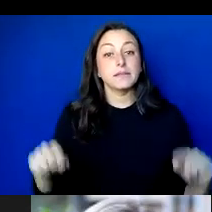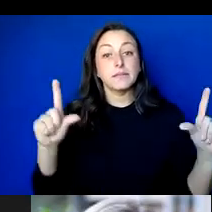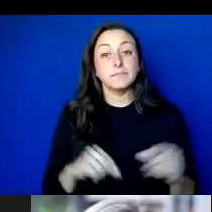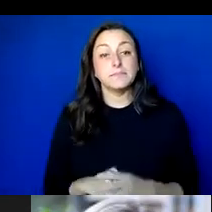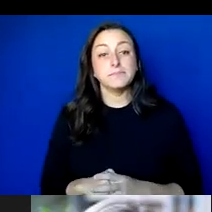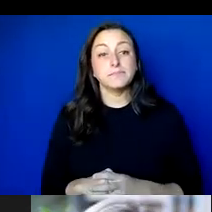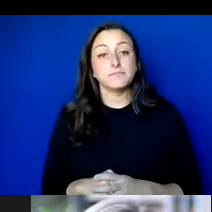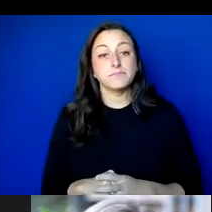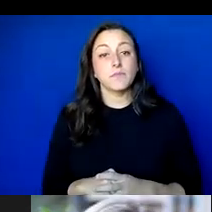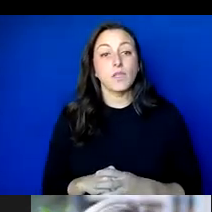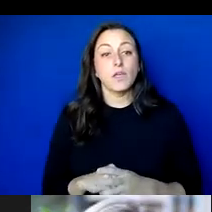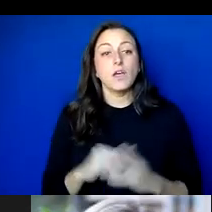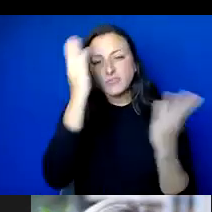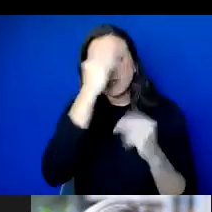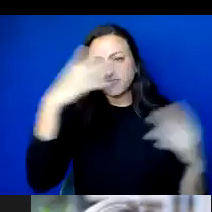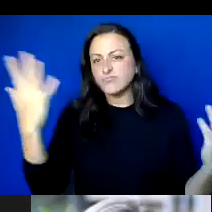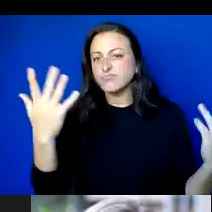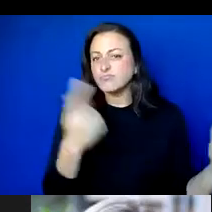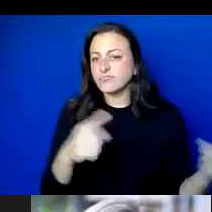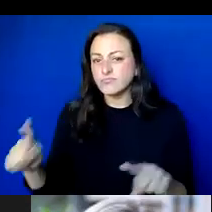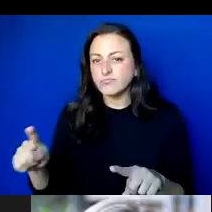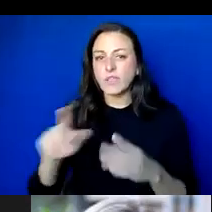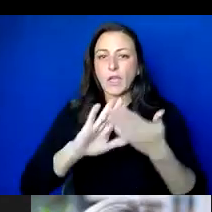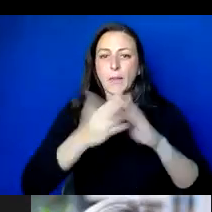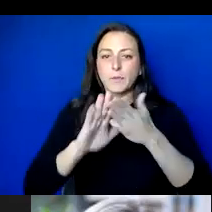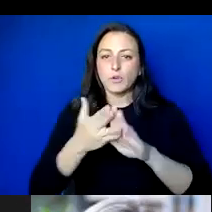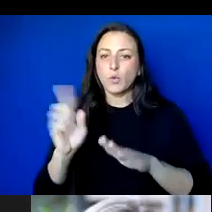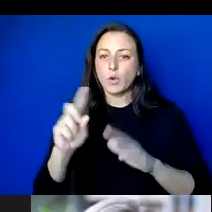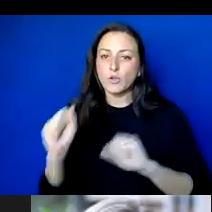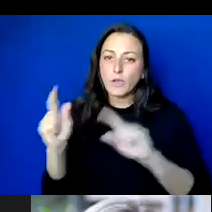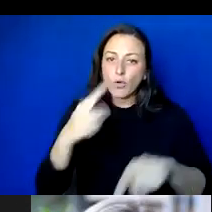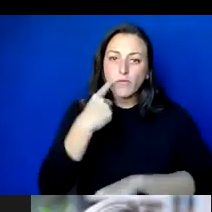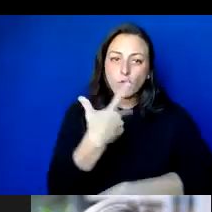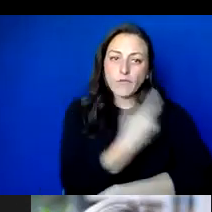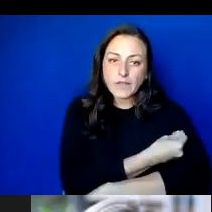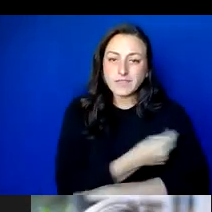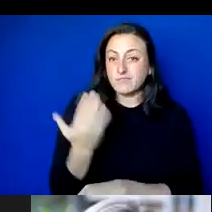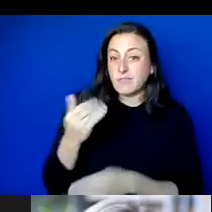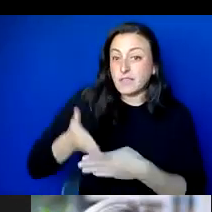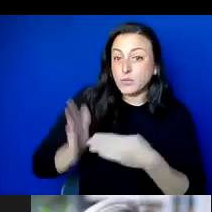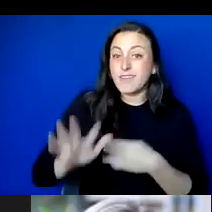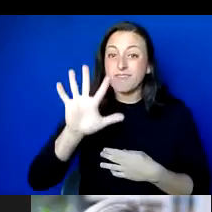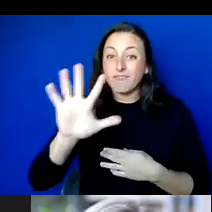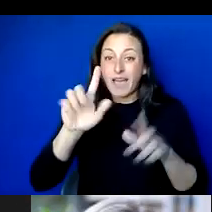So just kind of give you an update of the community vaccine clinics: first, this past weekend we had five health equity clinics that